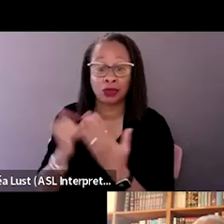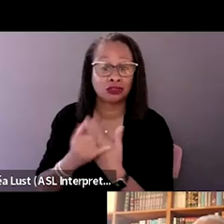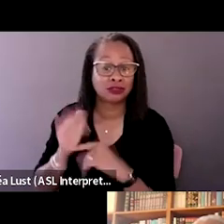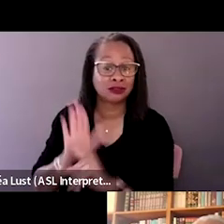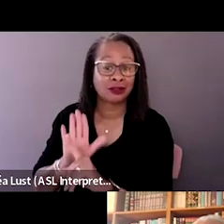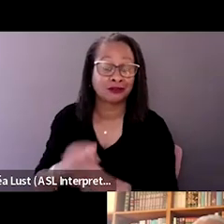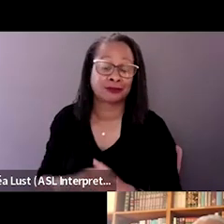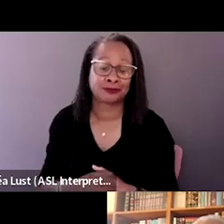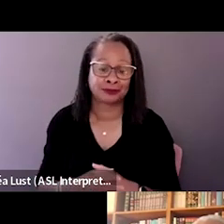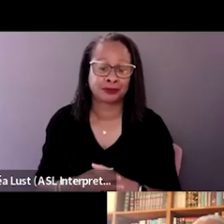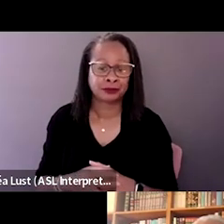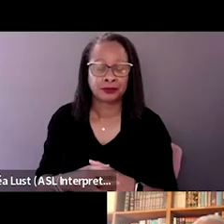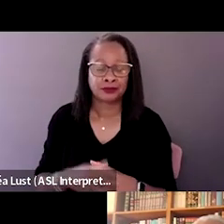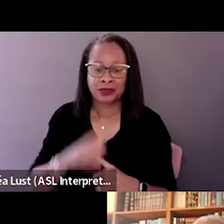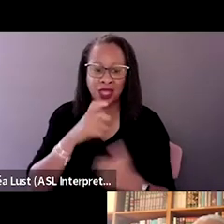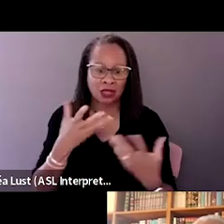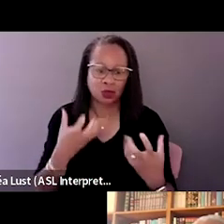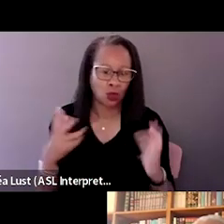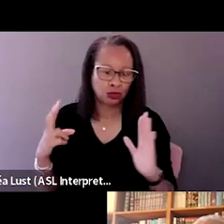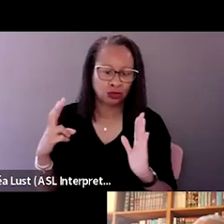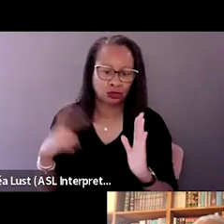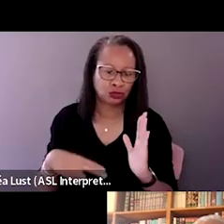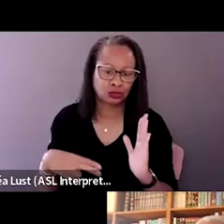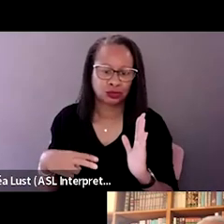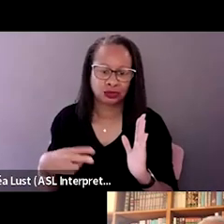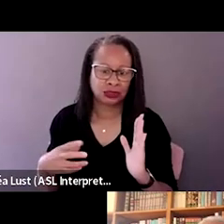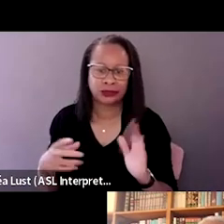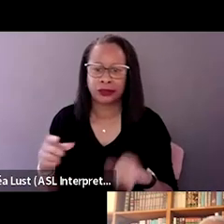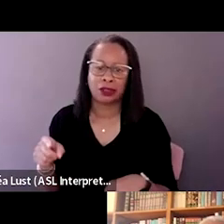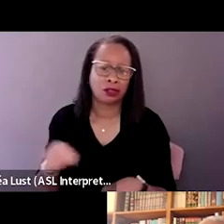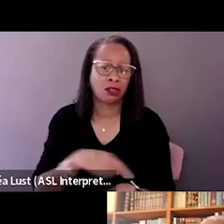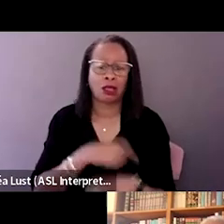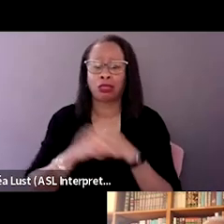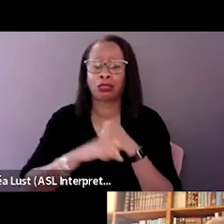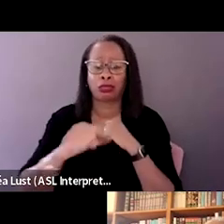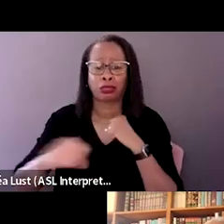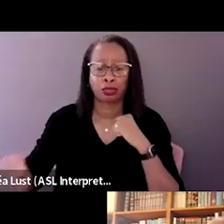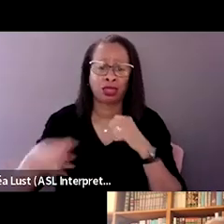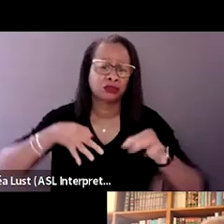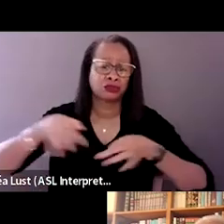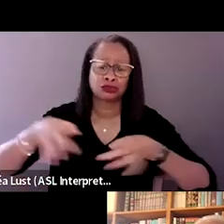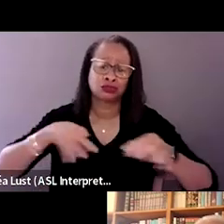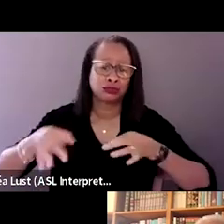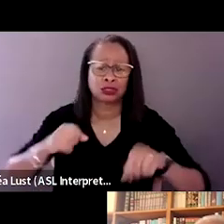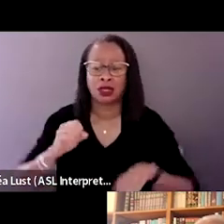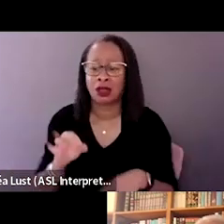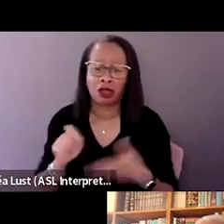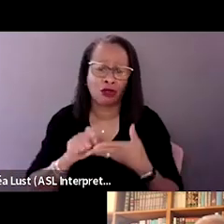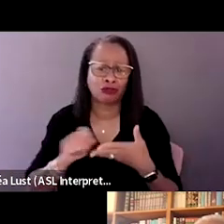And I don't want to read very long, how can I say description or written proposal.